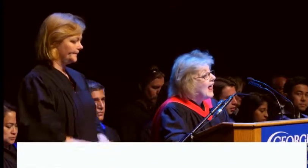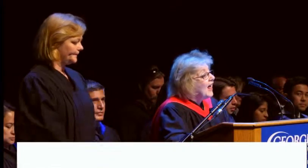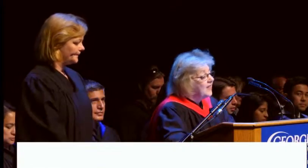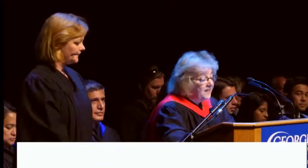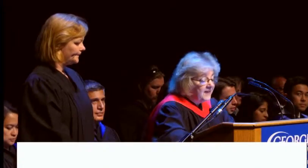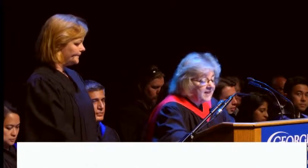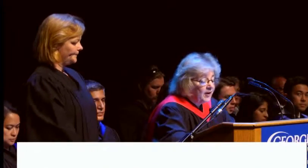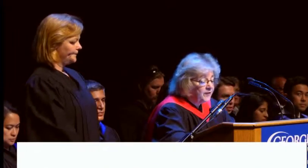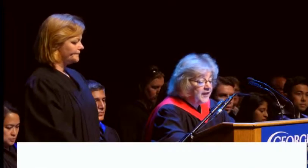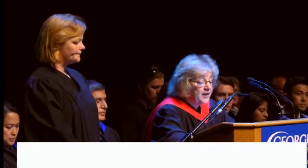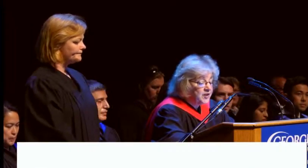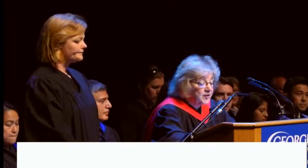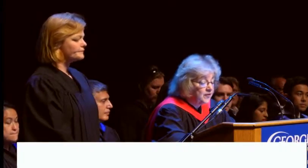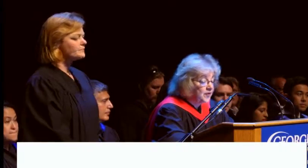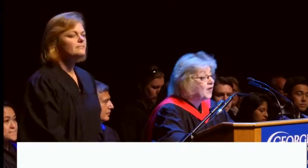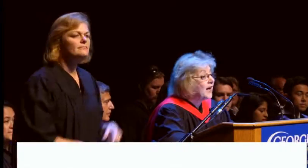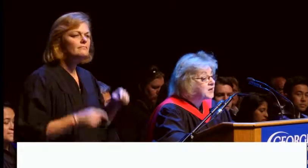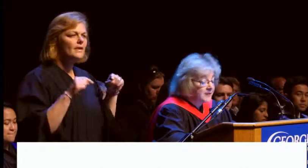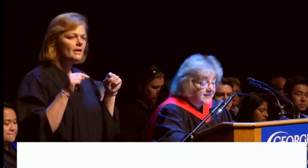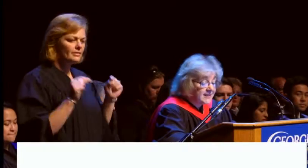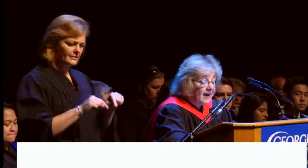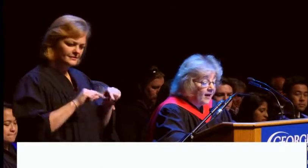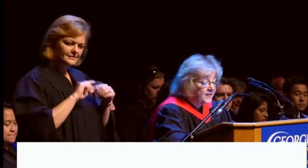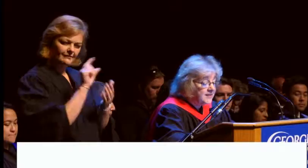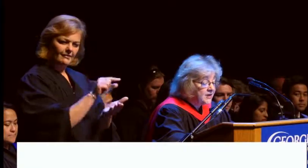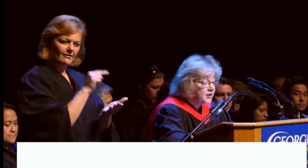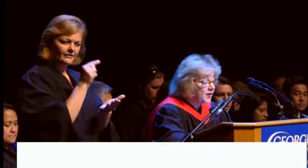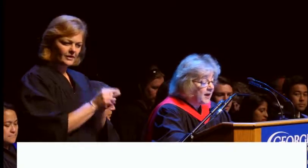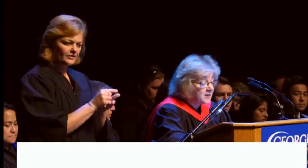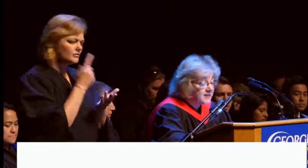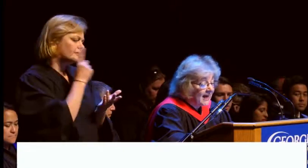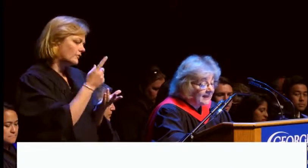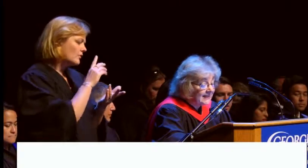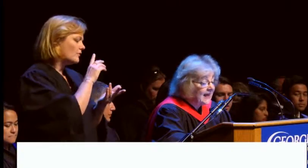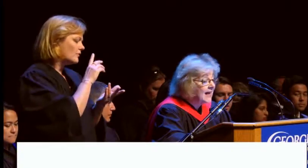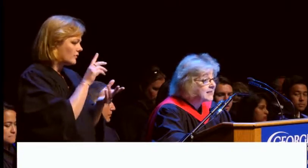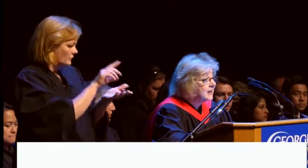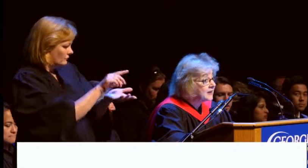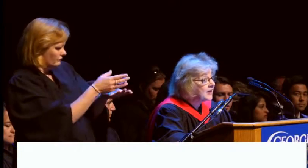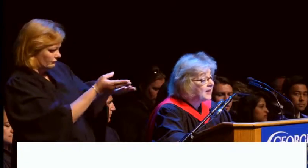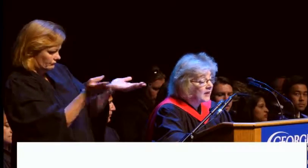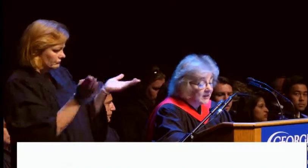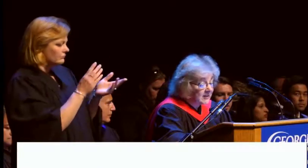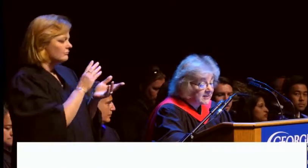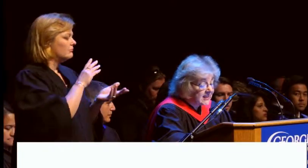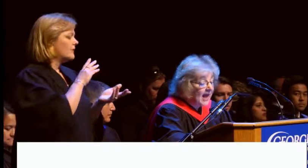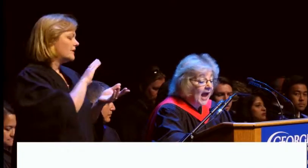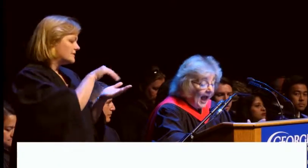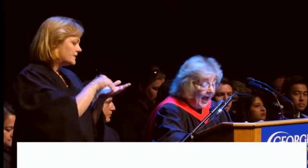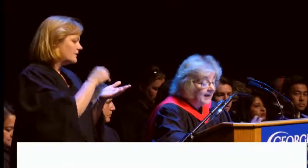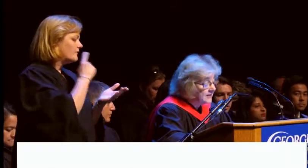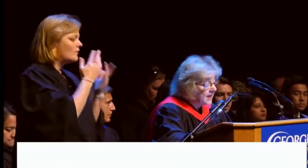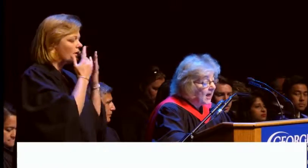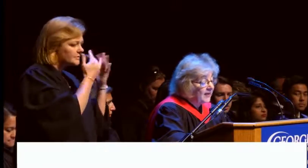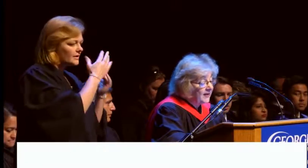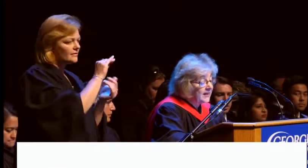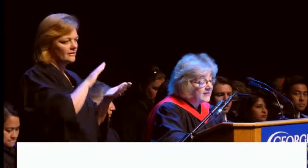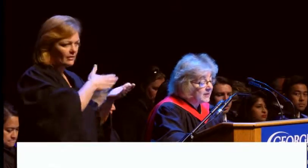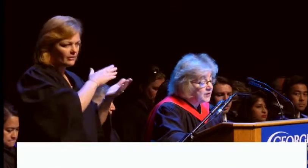THIS CONVOCATION FOR GRADUATES OF THE CENTRE FOR HOSPITALITY AND CULINARY ARTS AND THE CENTRE